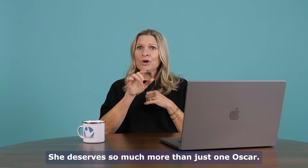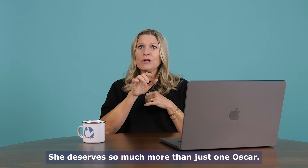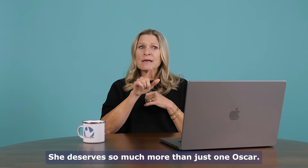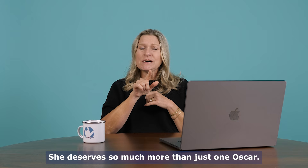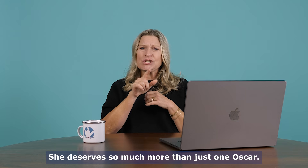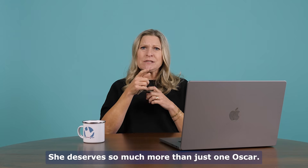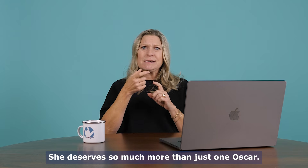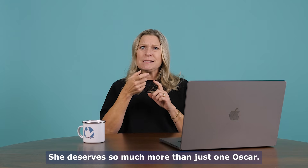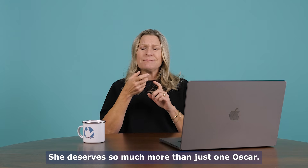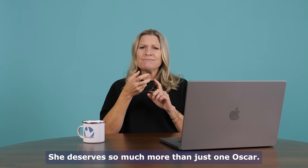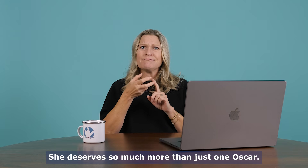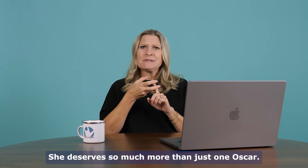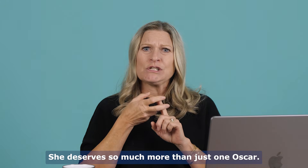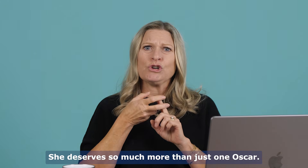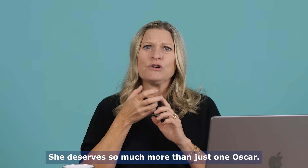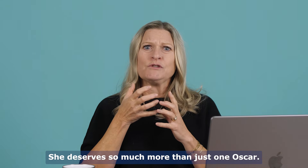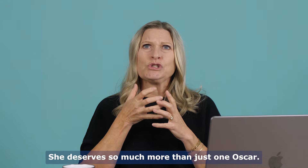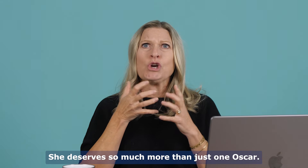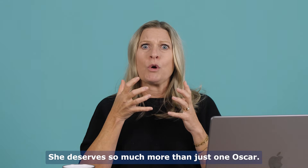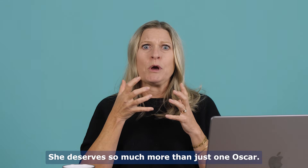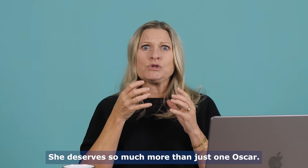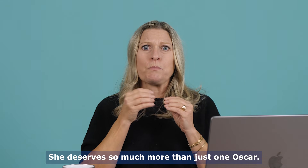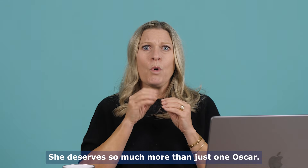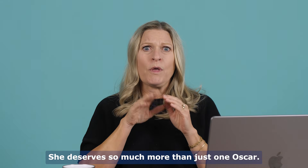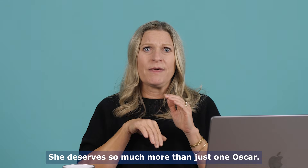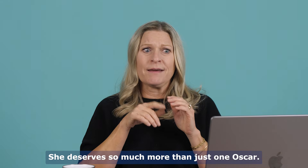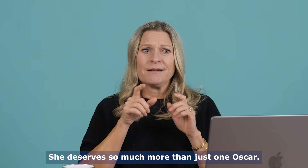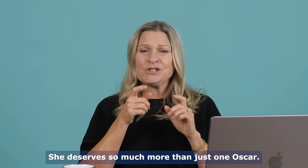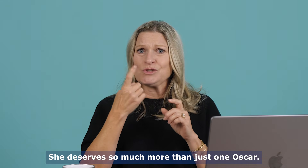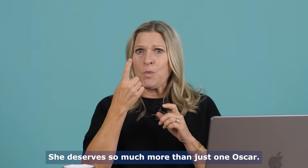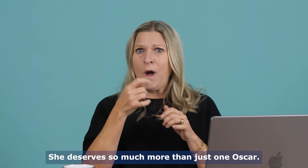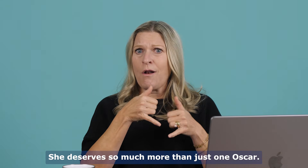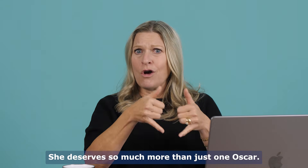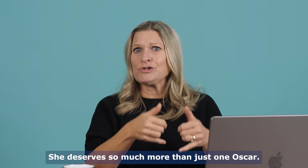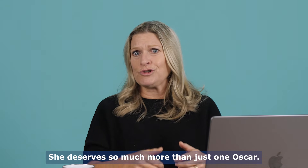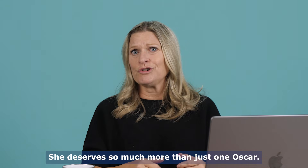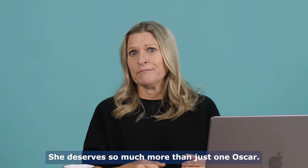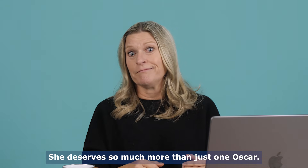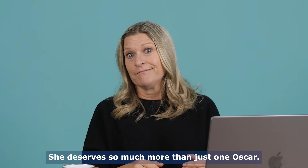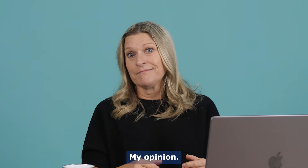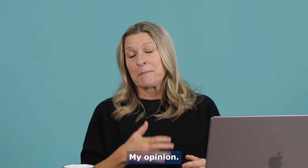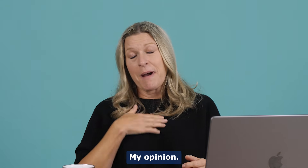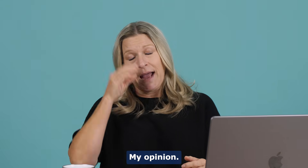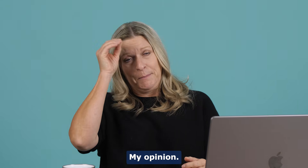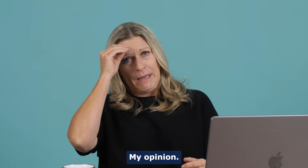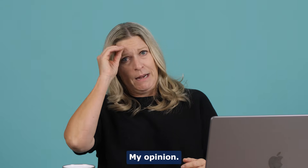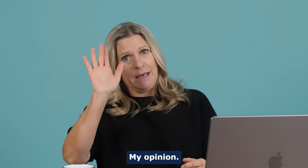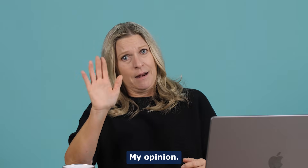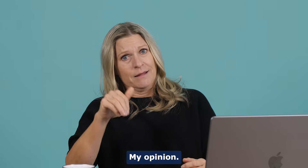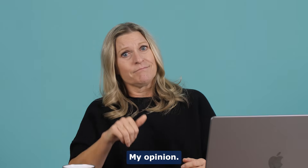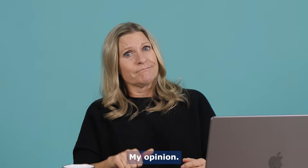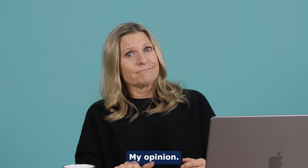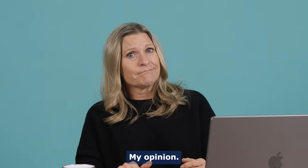She deserves so much more than just one Oscar. My opinion.